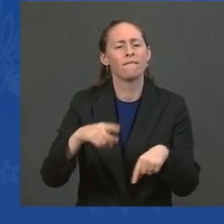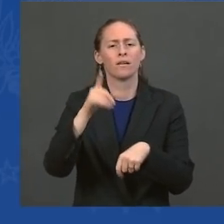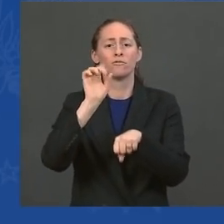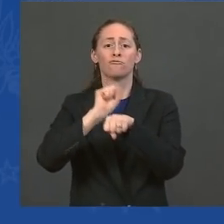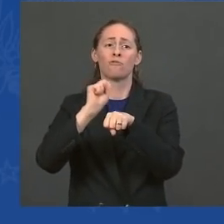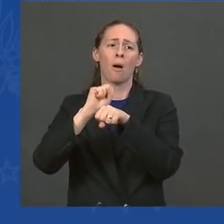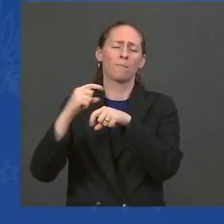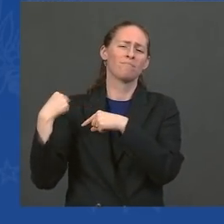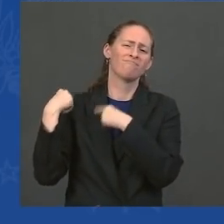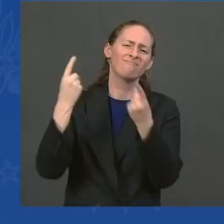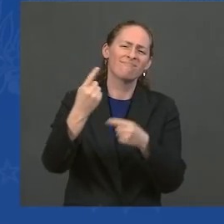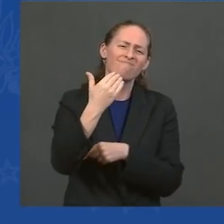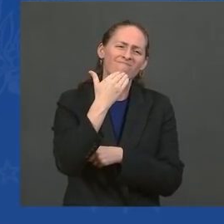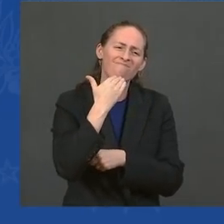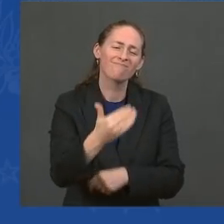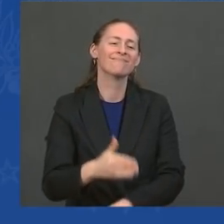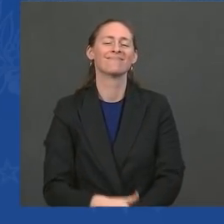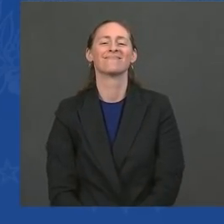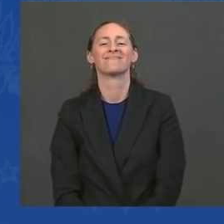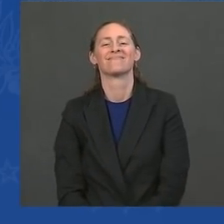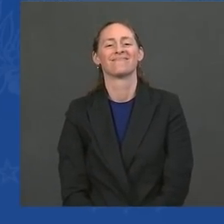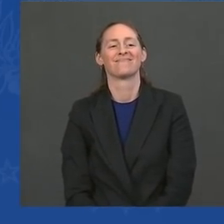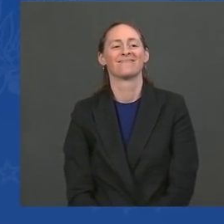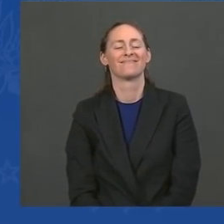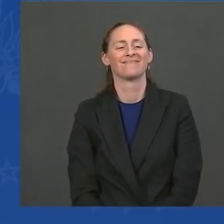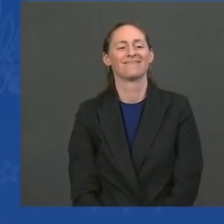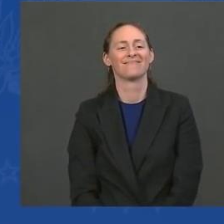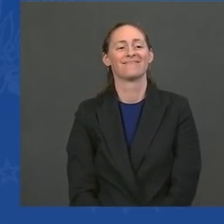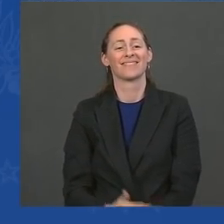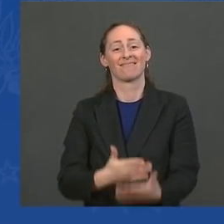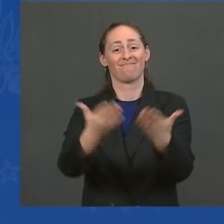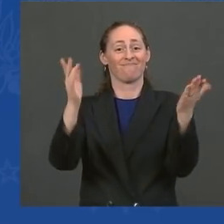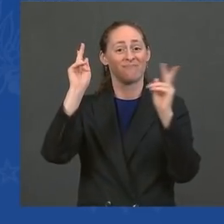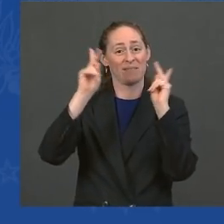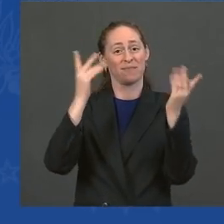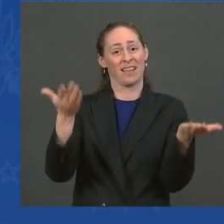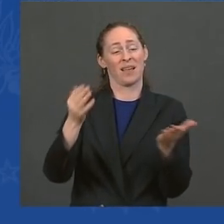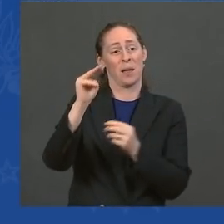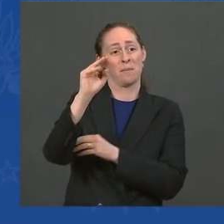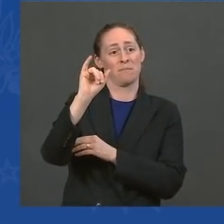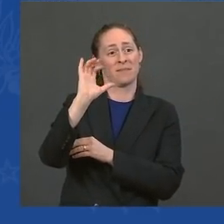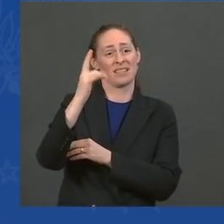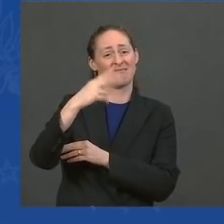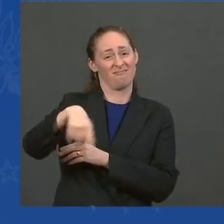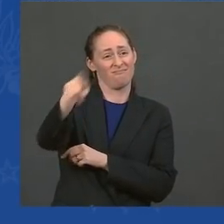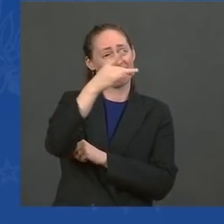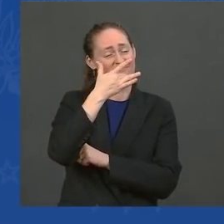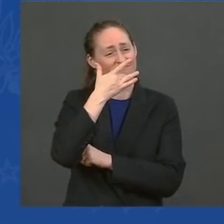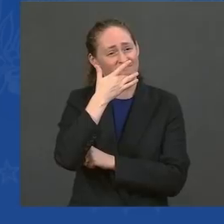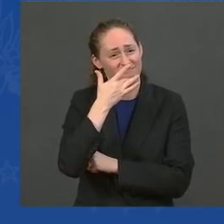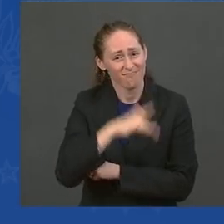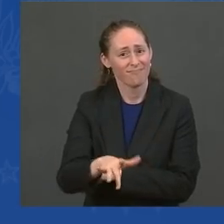Michigan, I also have -- it's also fortunate to have an outstanding United States senators, who are doing what they're supposed to do.